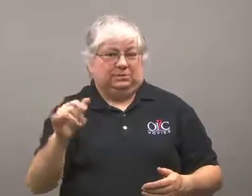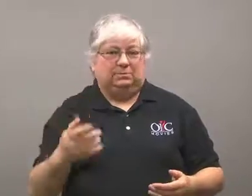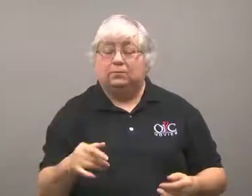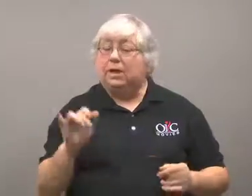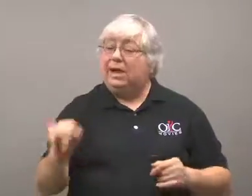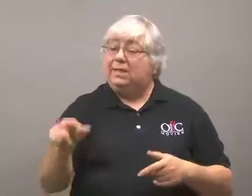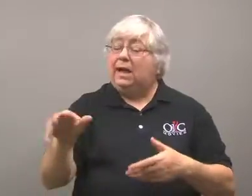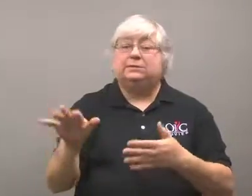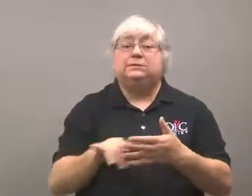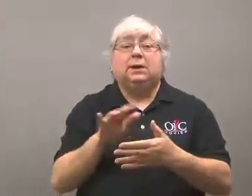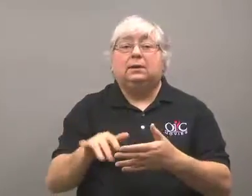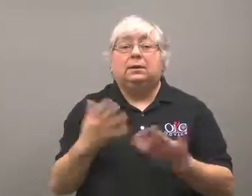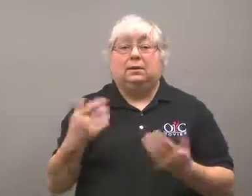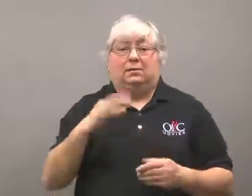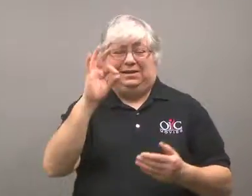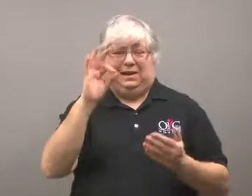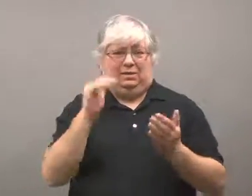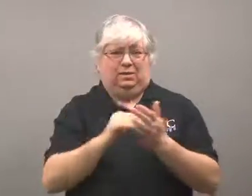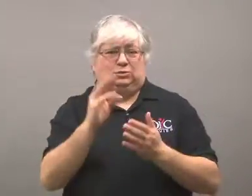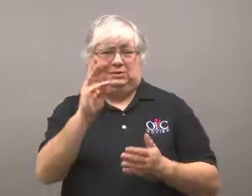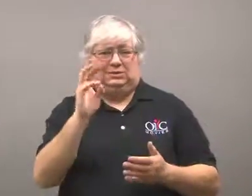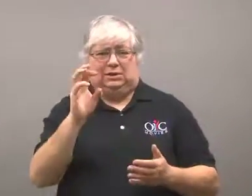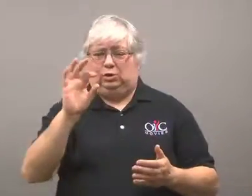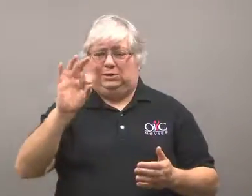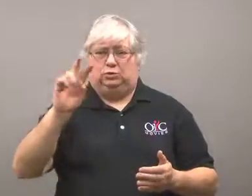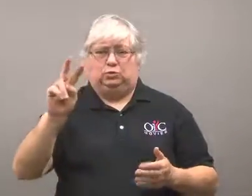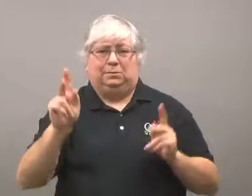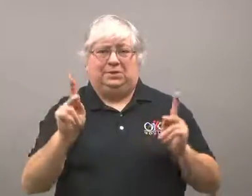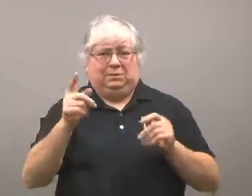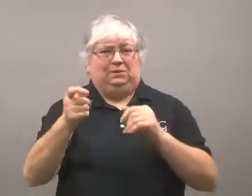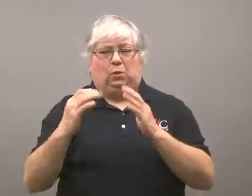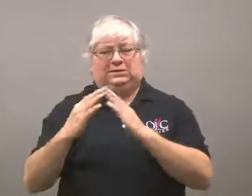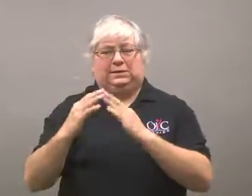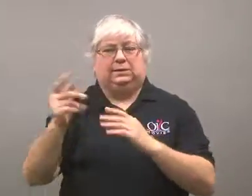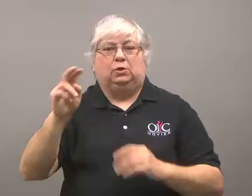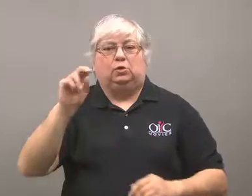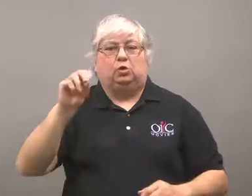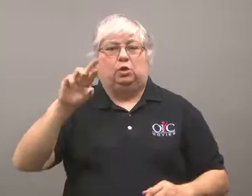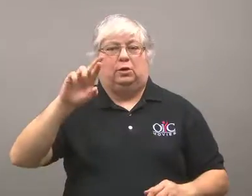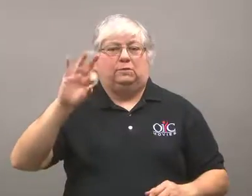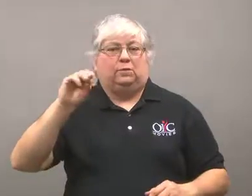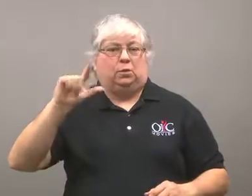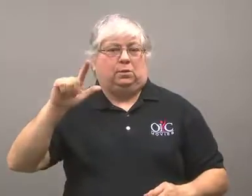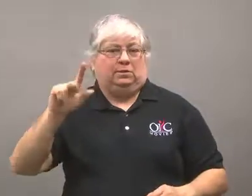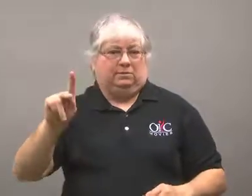The original study consisted of 9,692 people from the town of Norfolk.